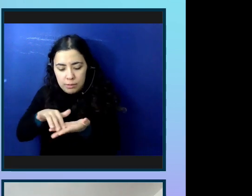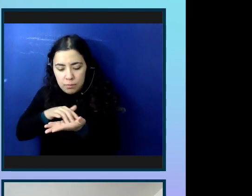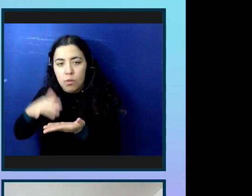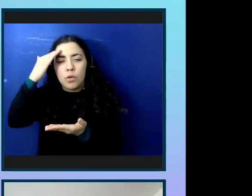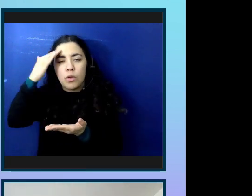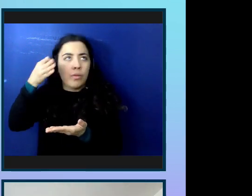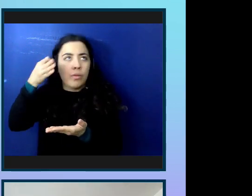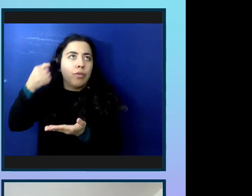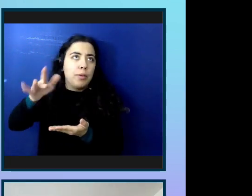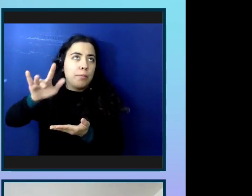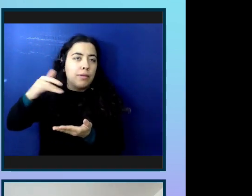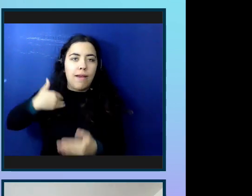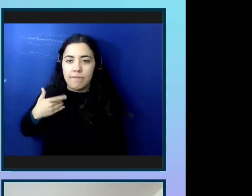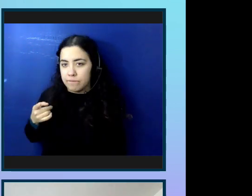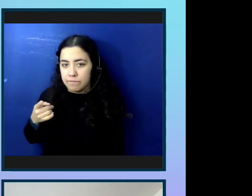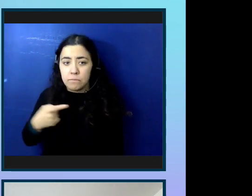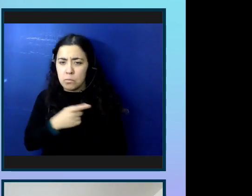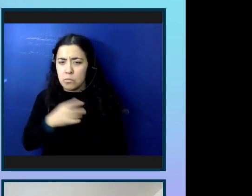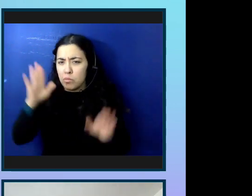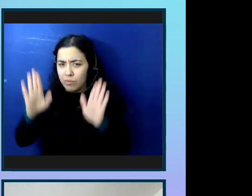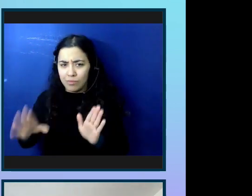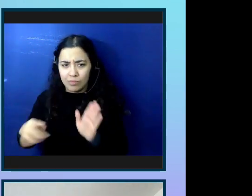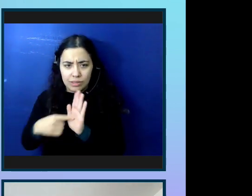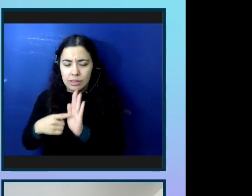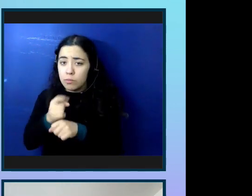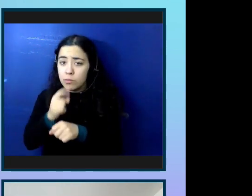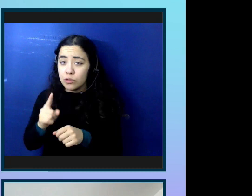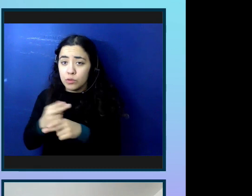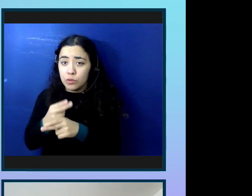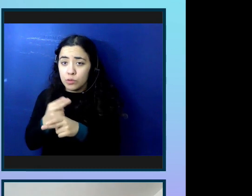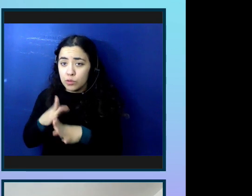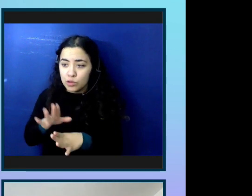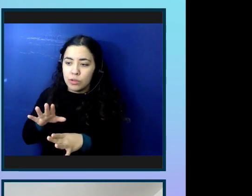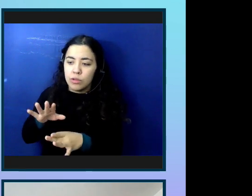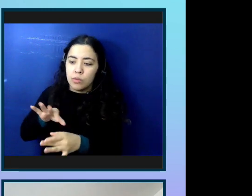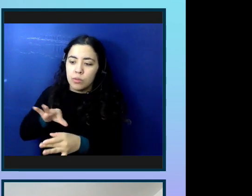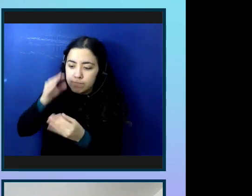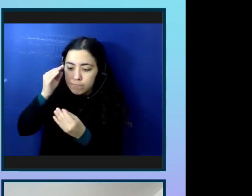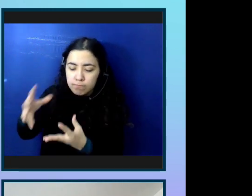So yeah, this is a great example of making sure that we give users feedback and cues, when using elements so that they actually know